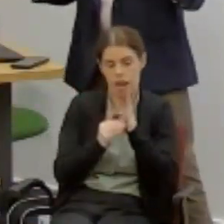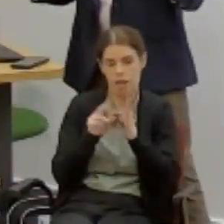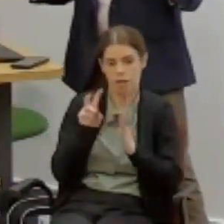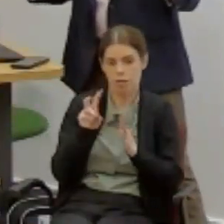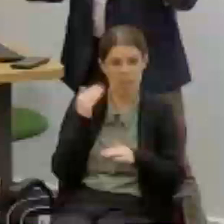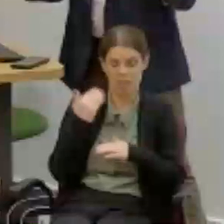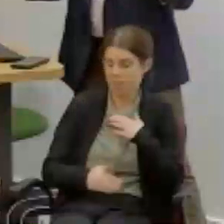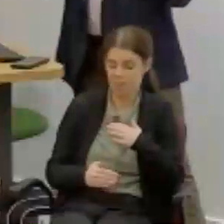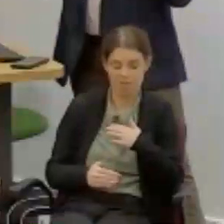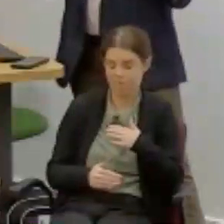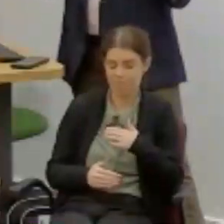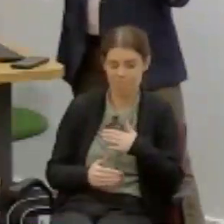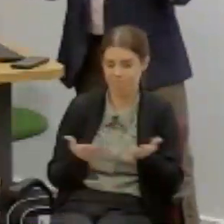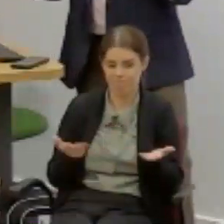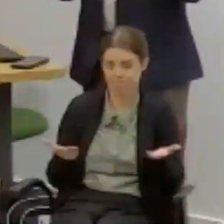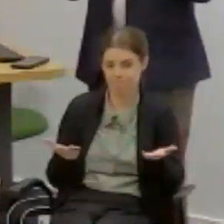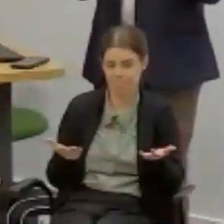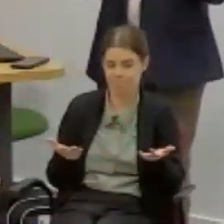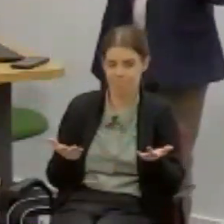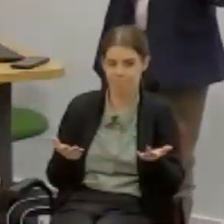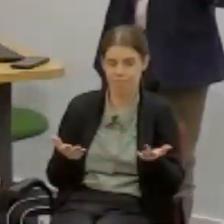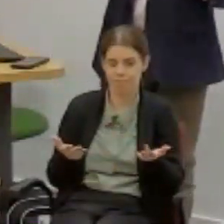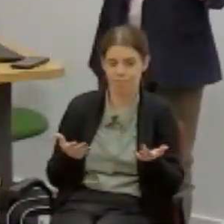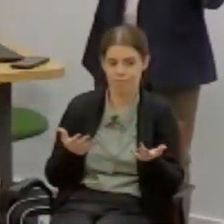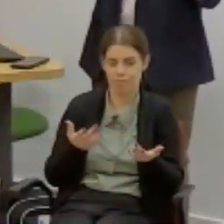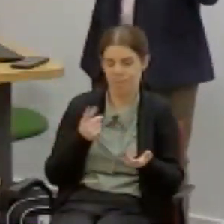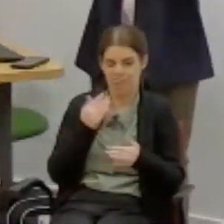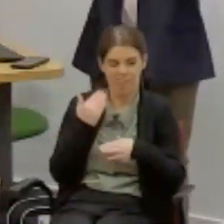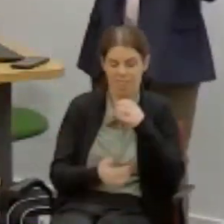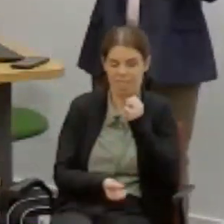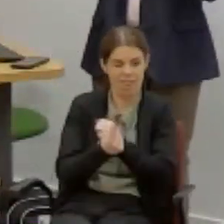Works never head the ball at all it a freak in the match were it bounce on the kid head